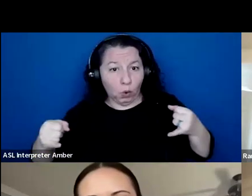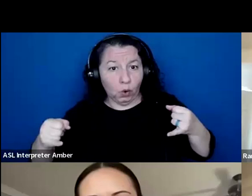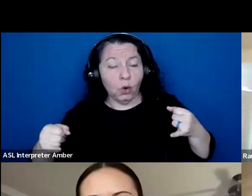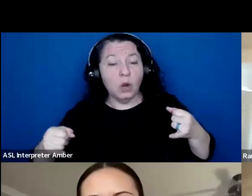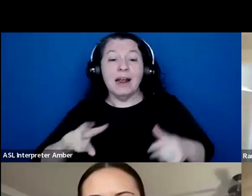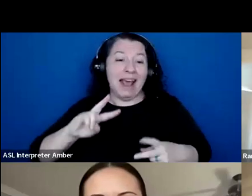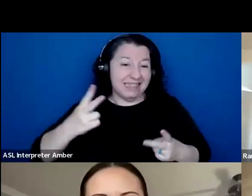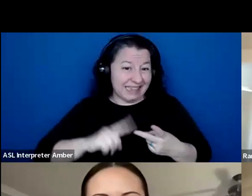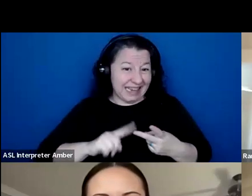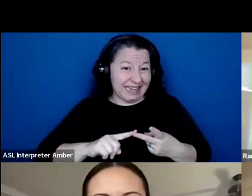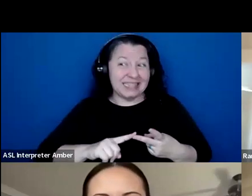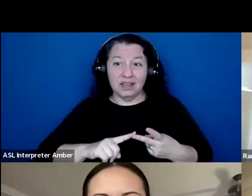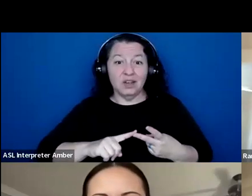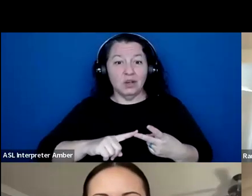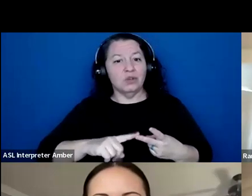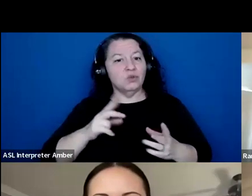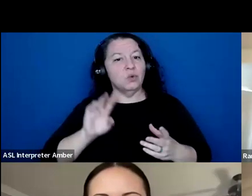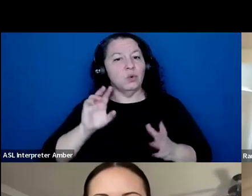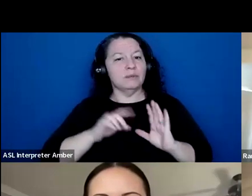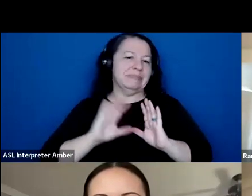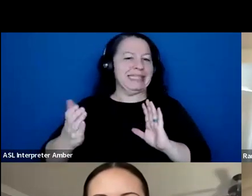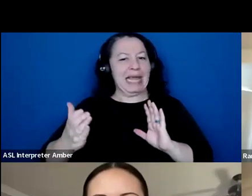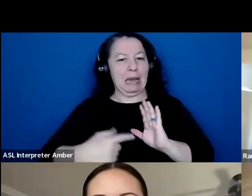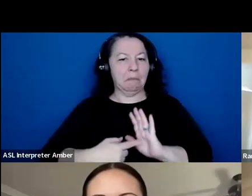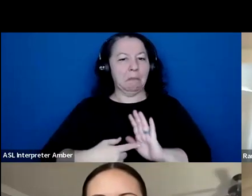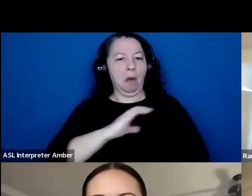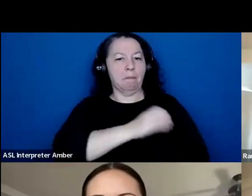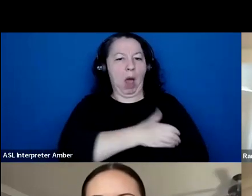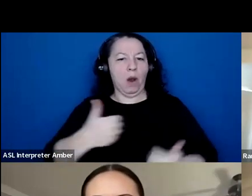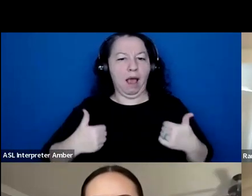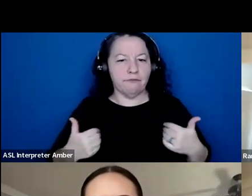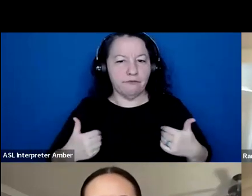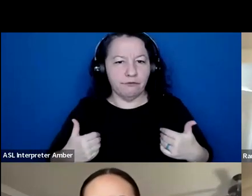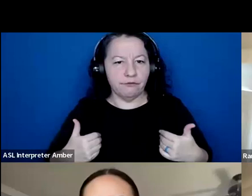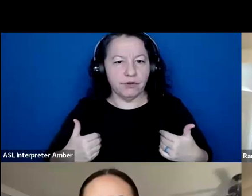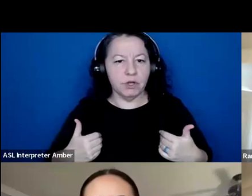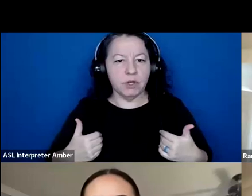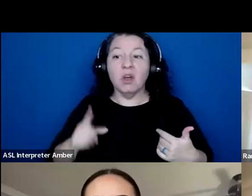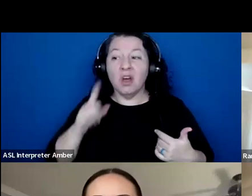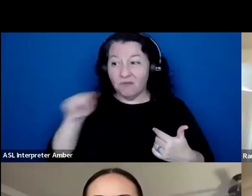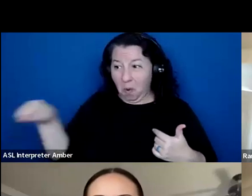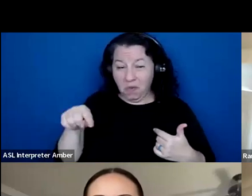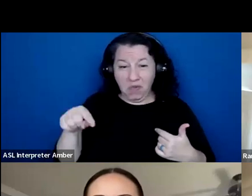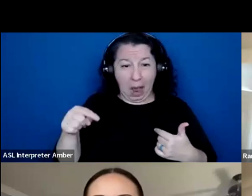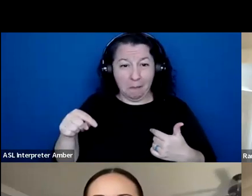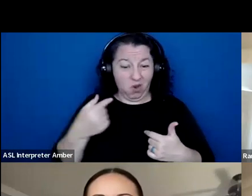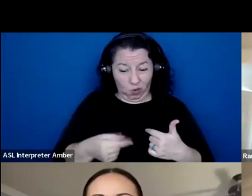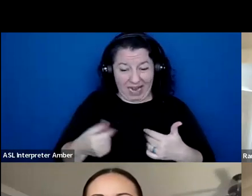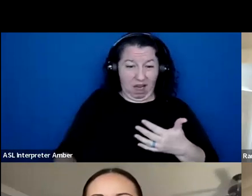in the service of a foreign policy to put greening at the top of their priority list.